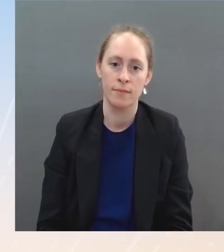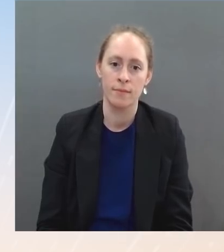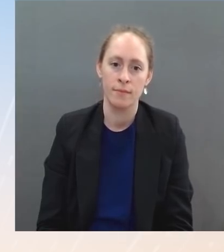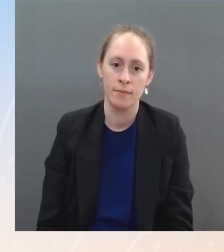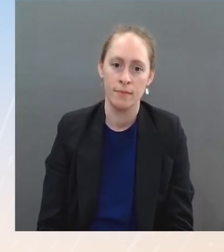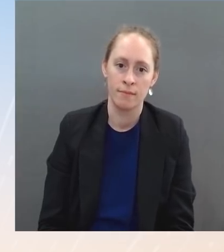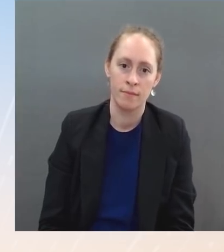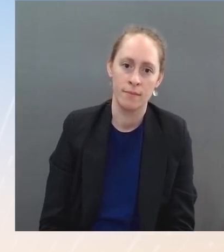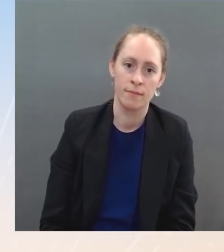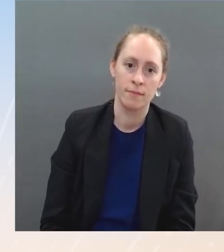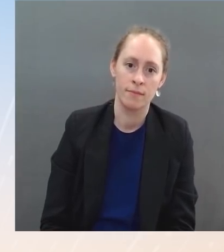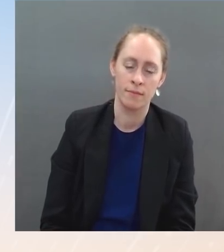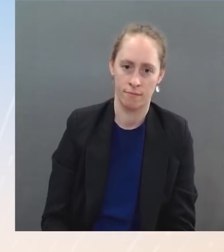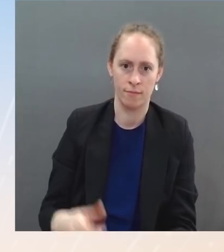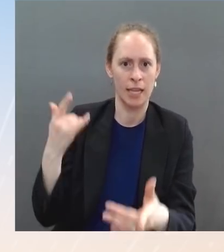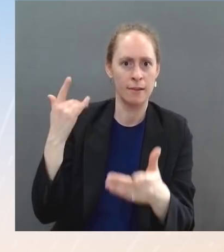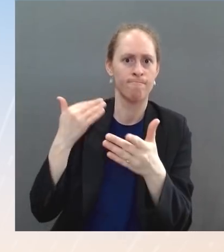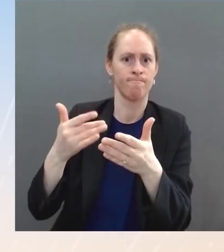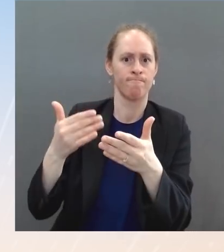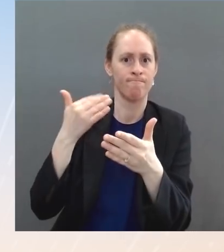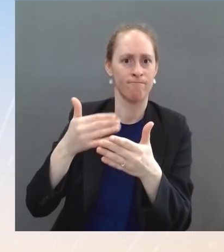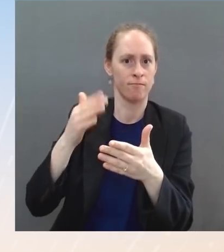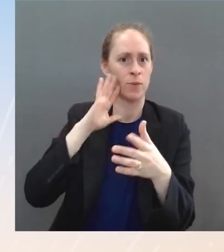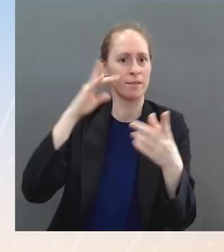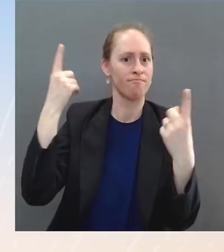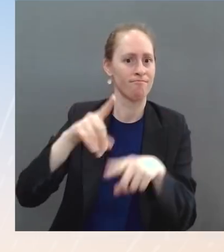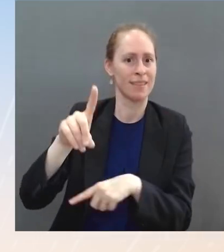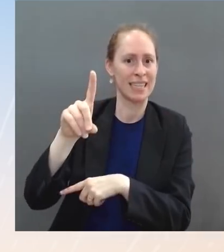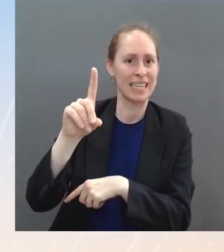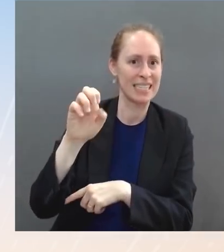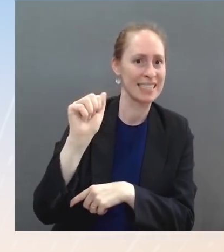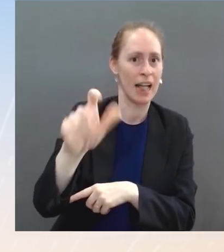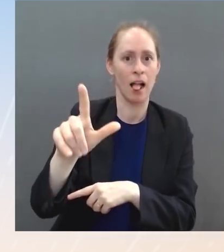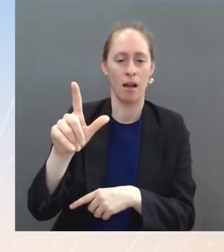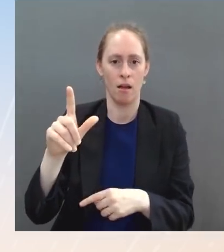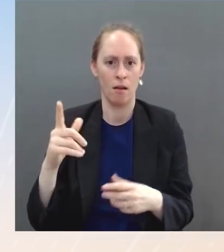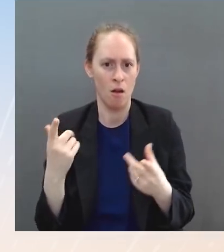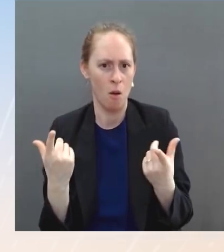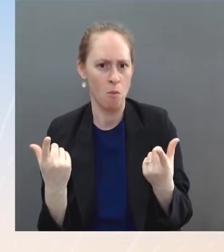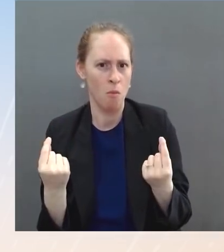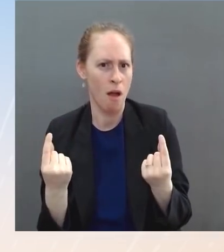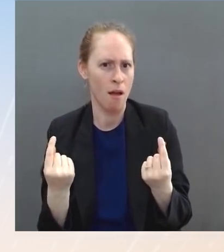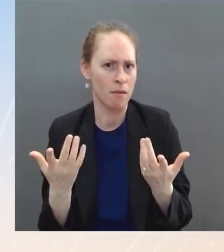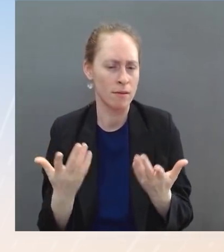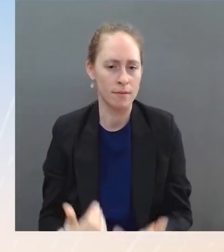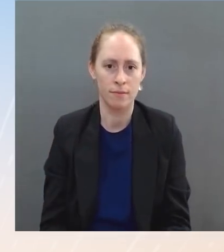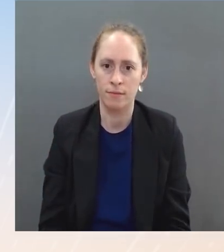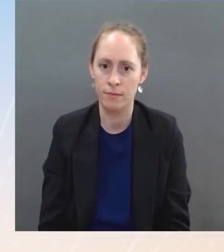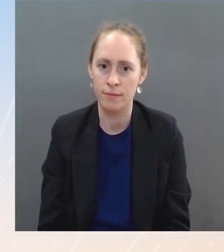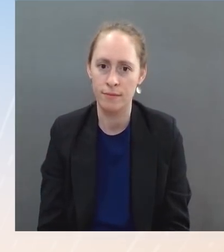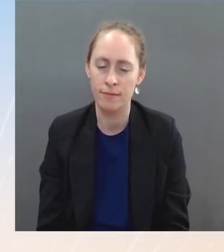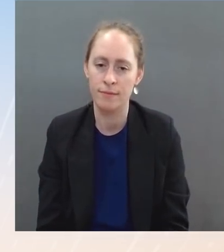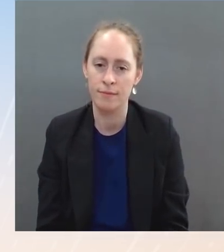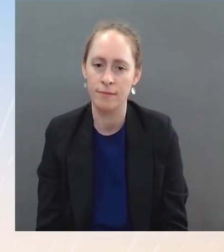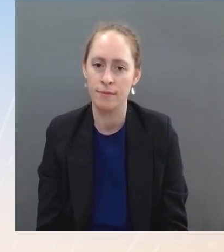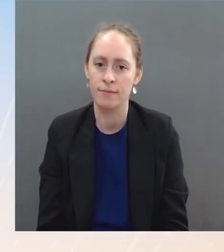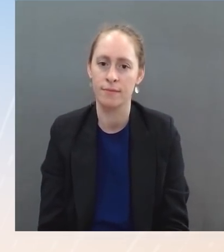So, what is the current assessment of that deal? Ms. Psaki: Well, our assessment is that the onus for concluding this deal is squarely on Iran.